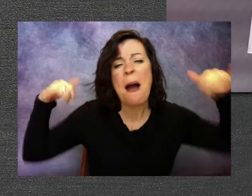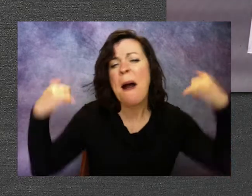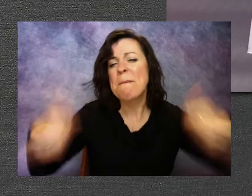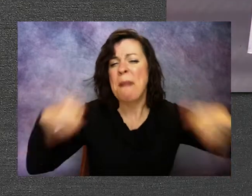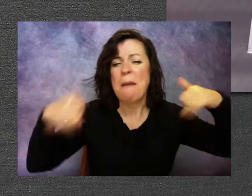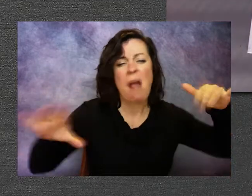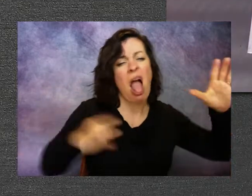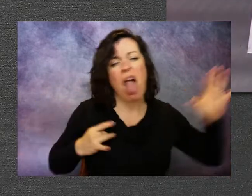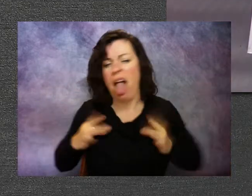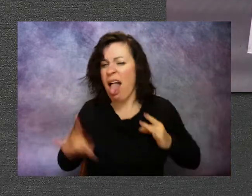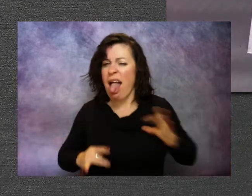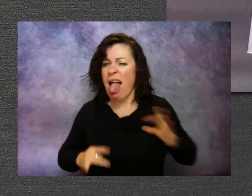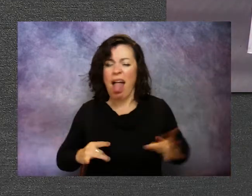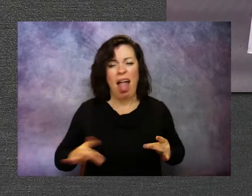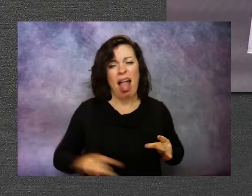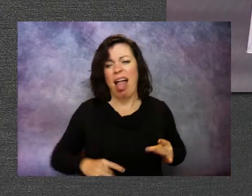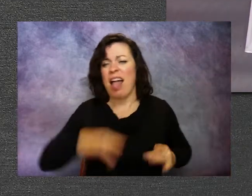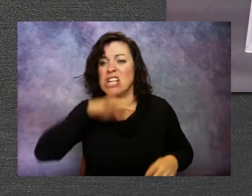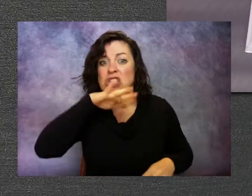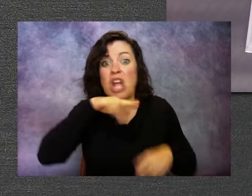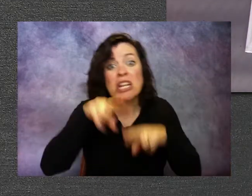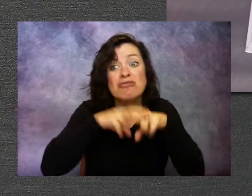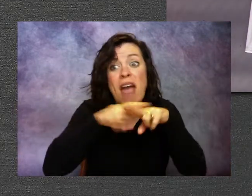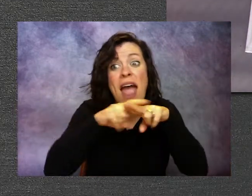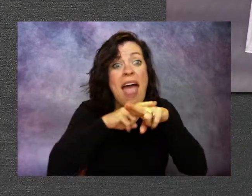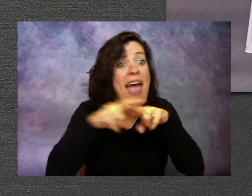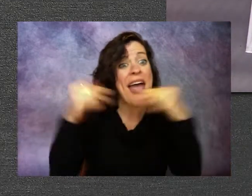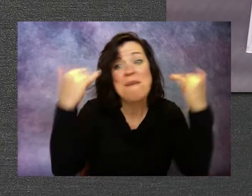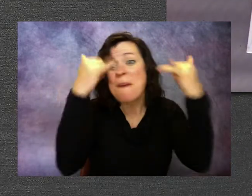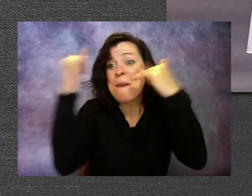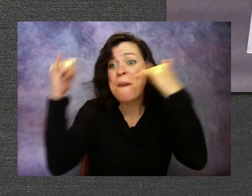He played at the railroad and got even dirtier.